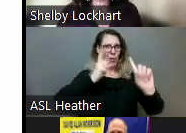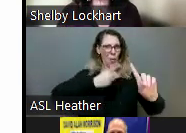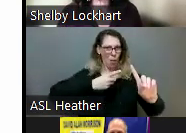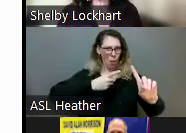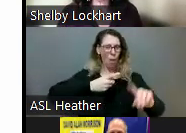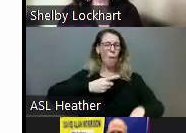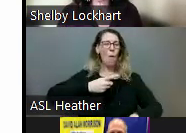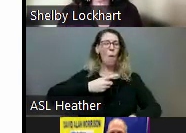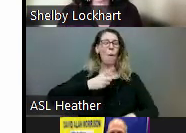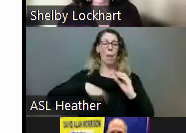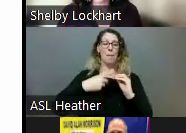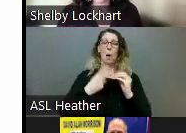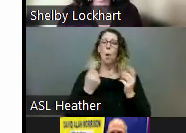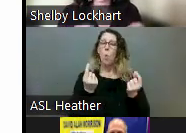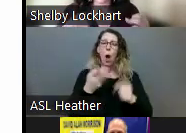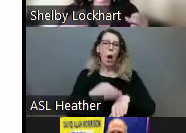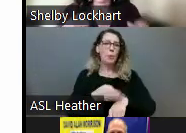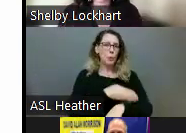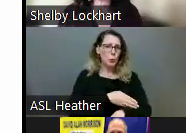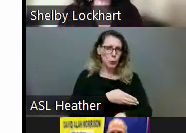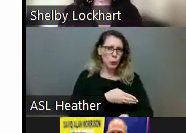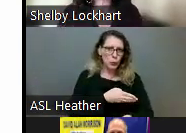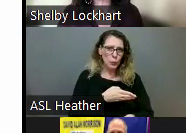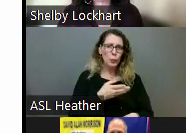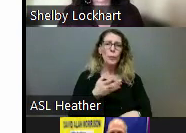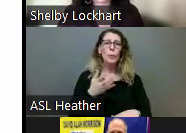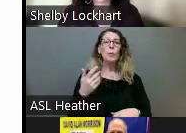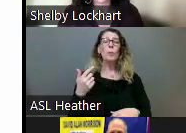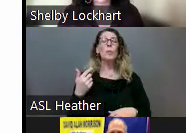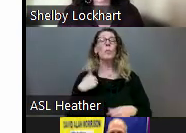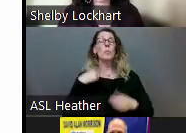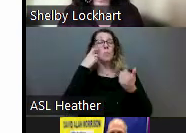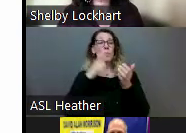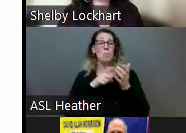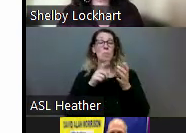the Improvement you want to make. And what I find is really, really important right now.